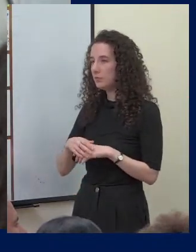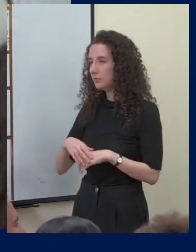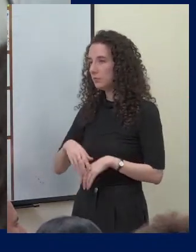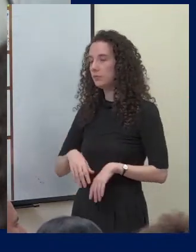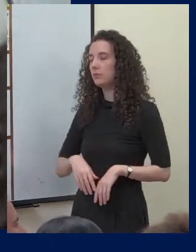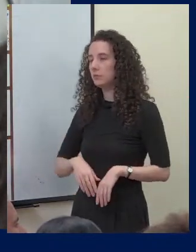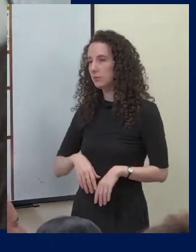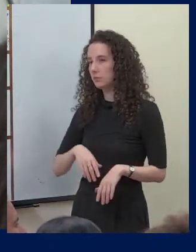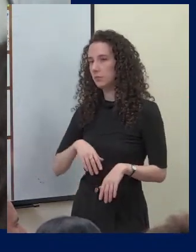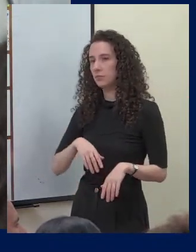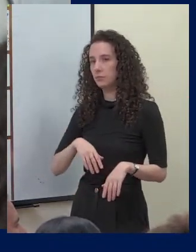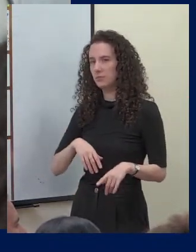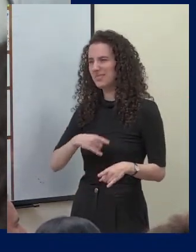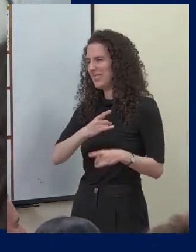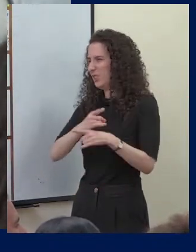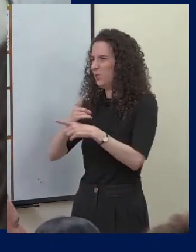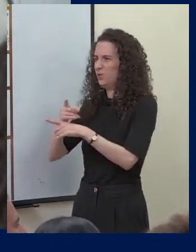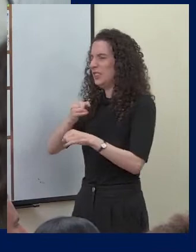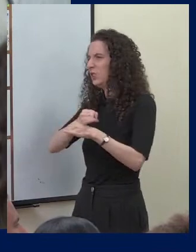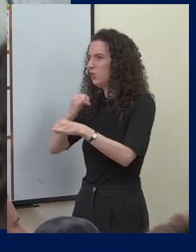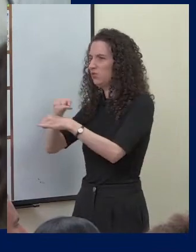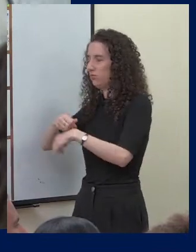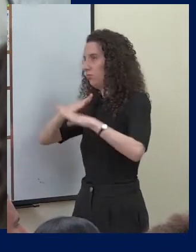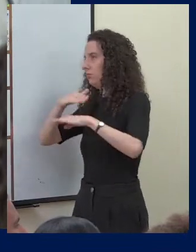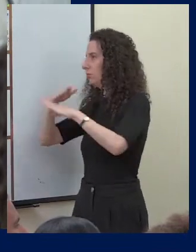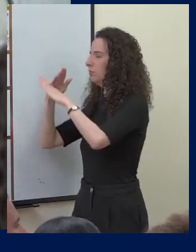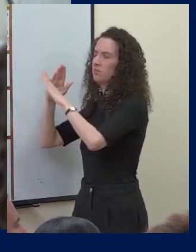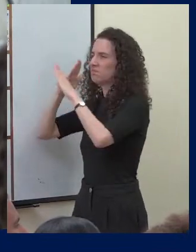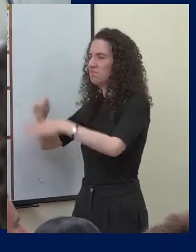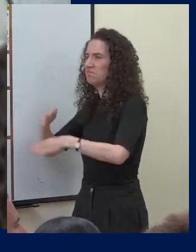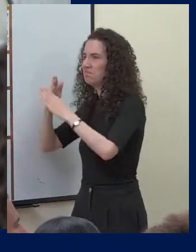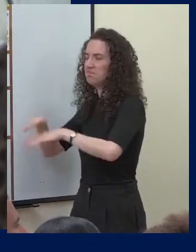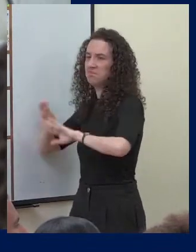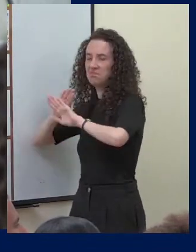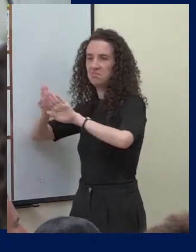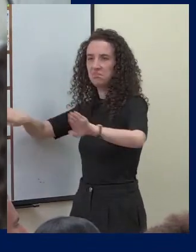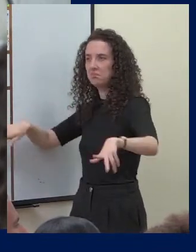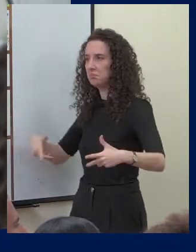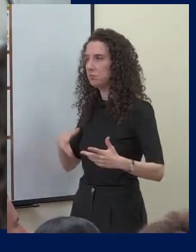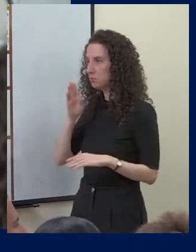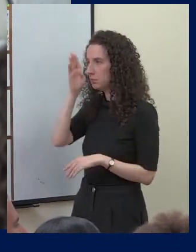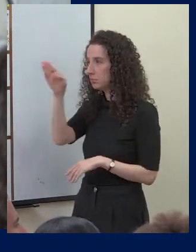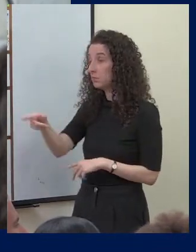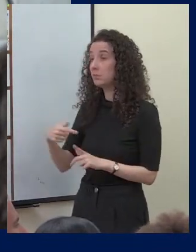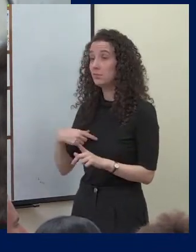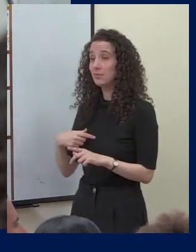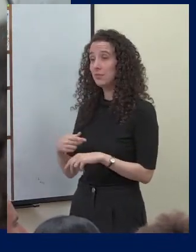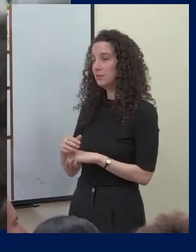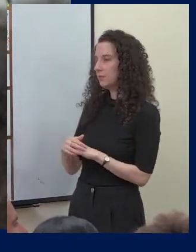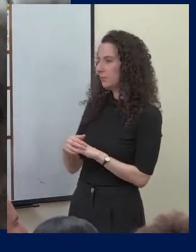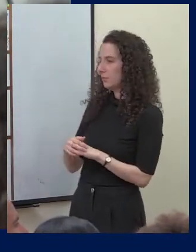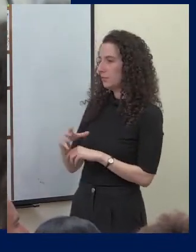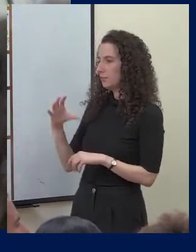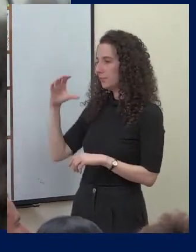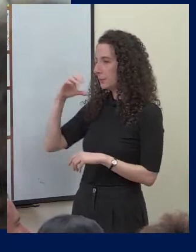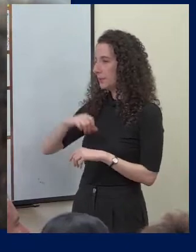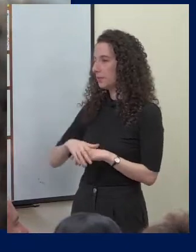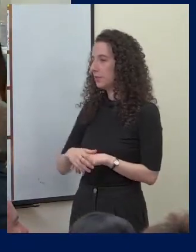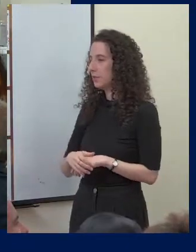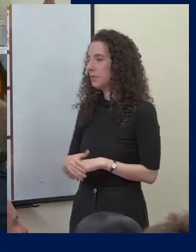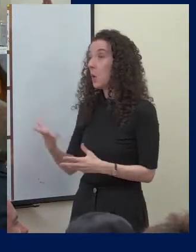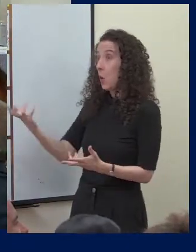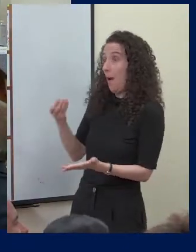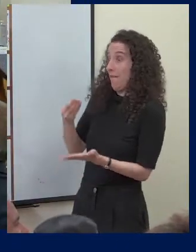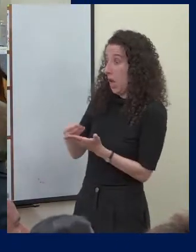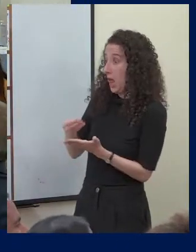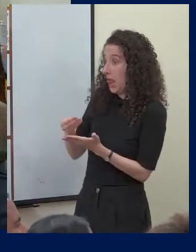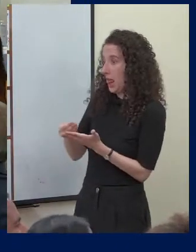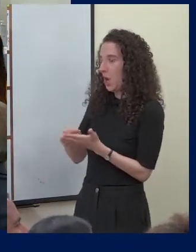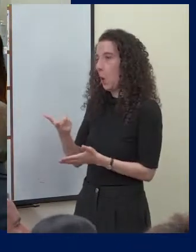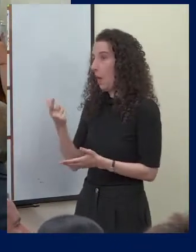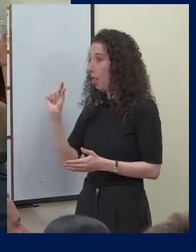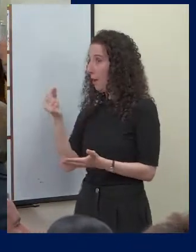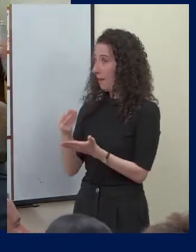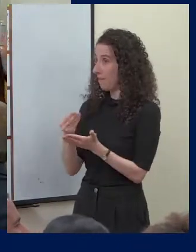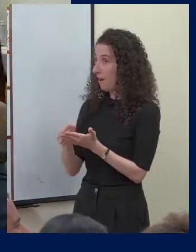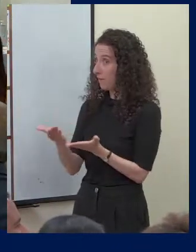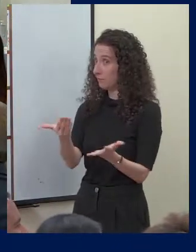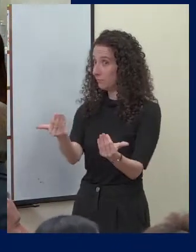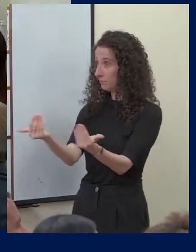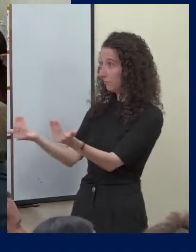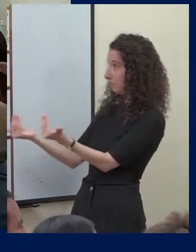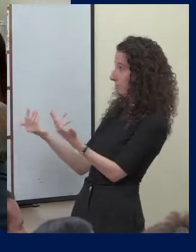Here we are and we just would like funding to be able to continue to to do